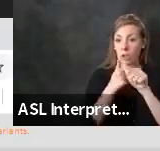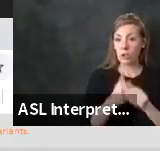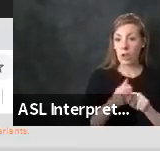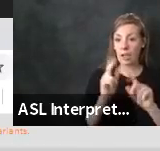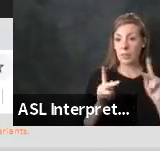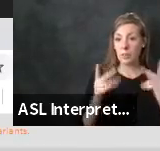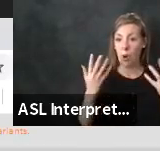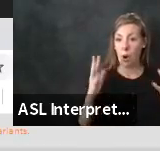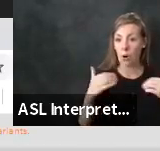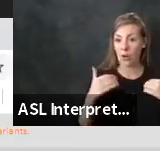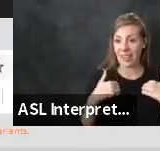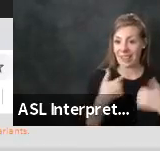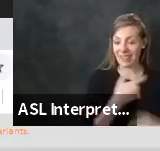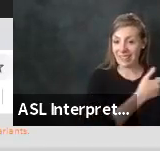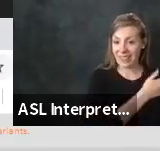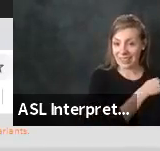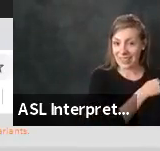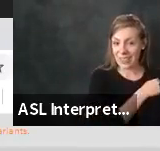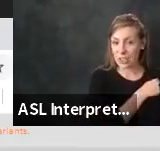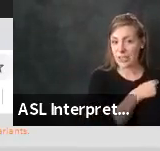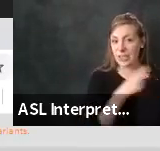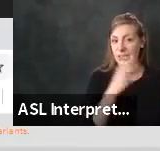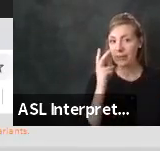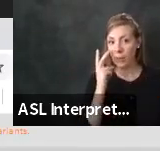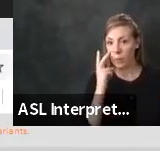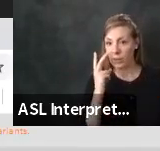So you can see here that